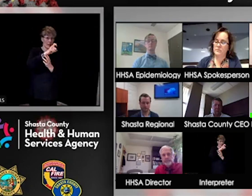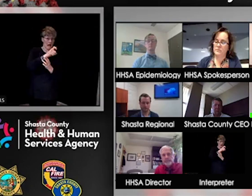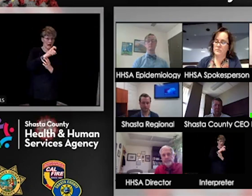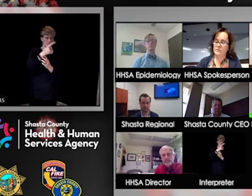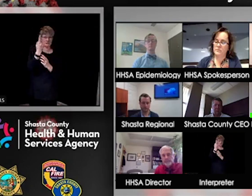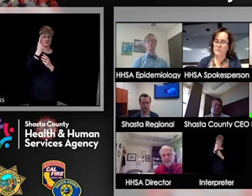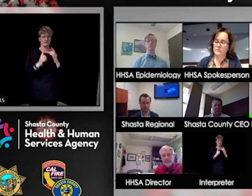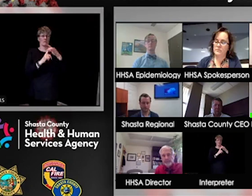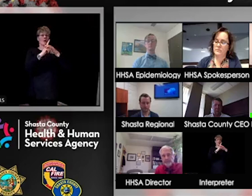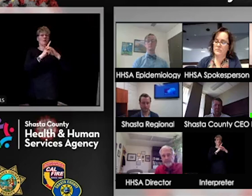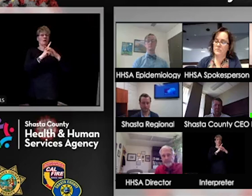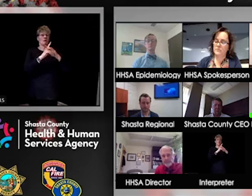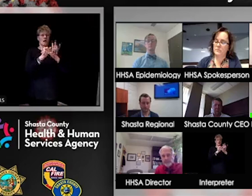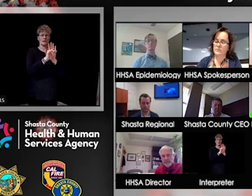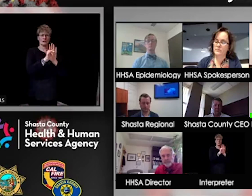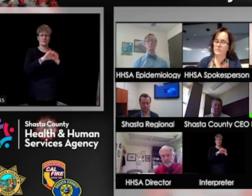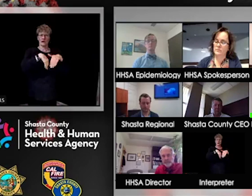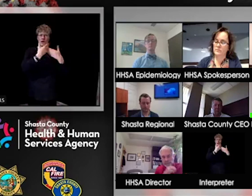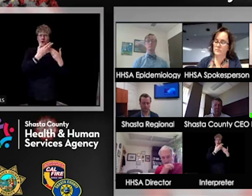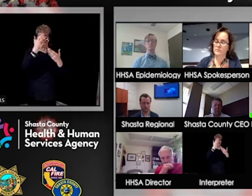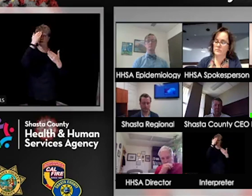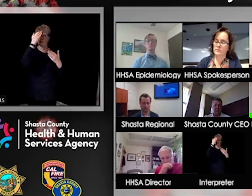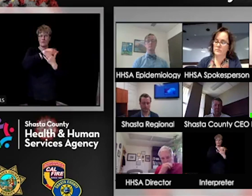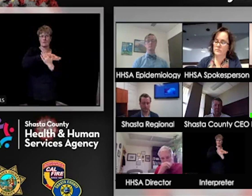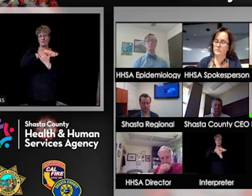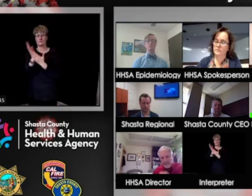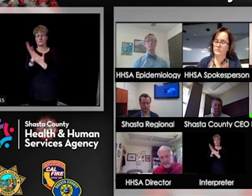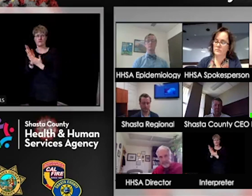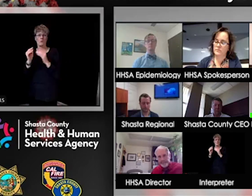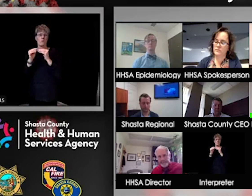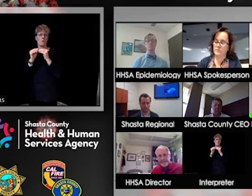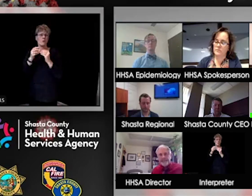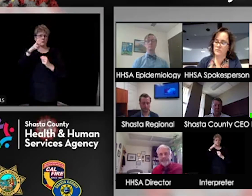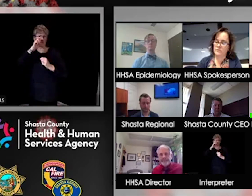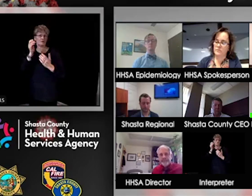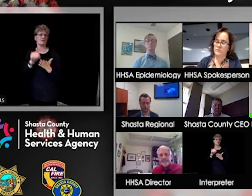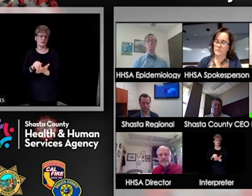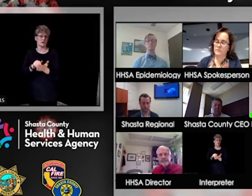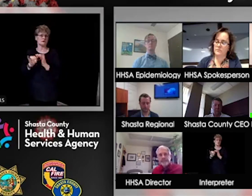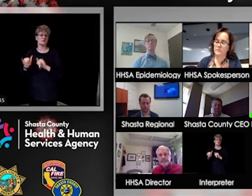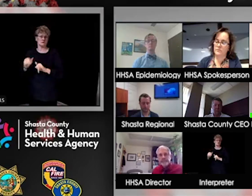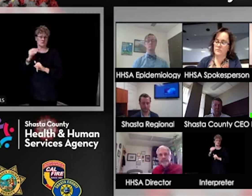that Danial was just speaking about. So to move in this direction we're going to need